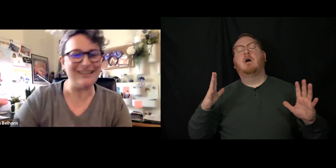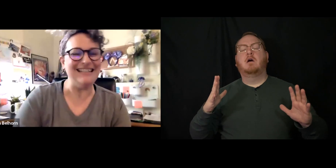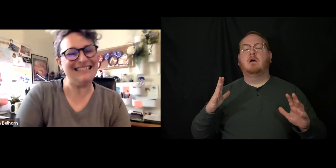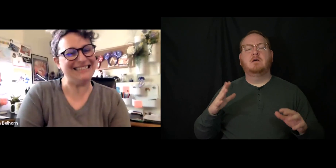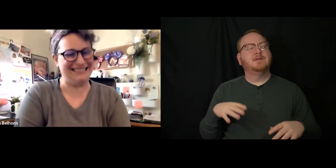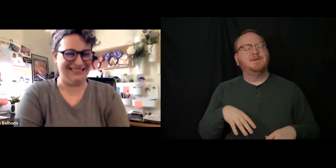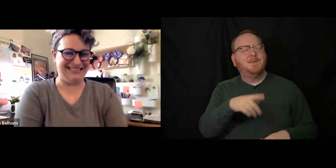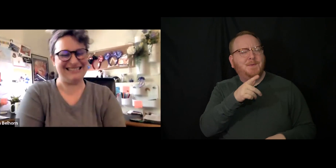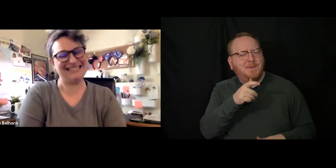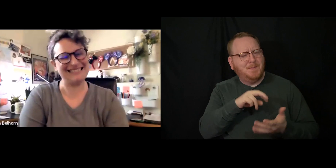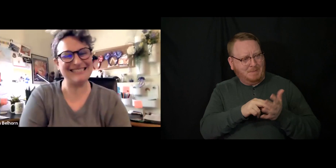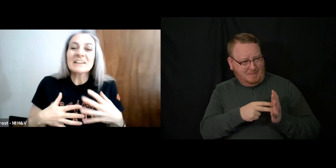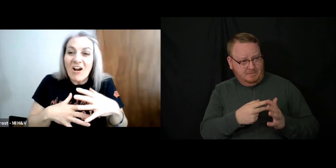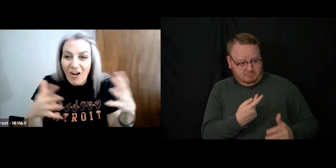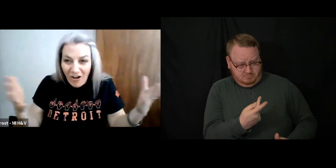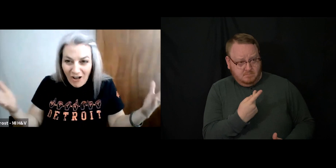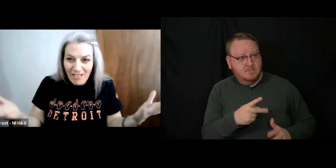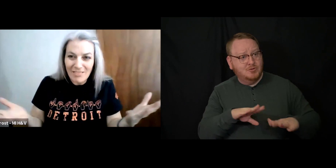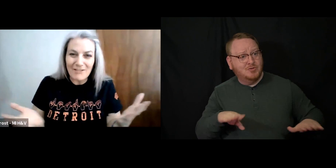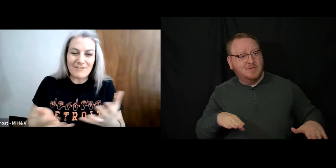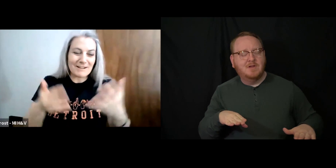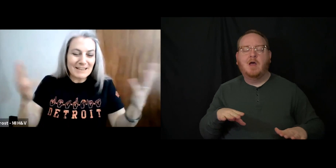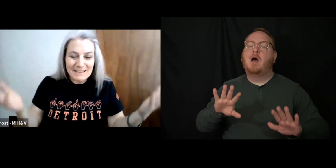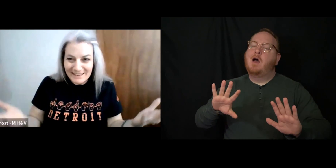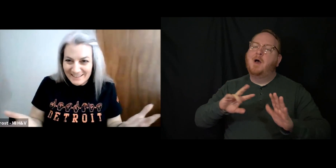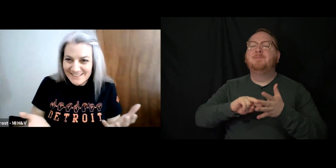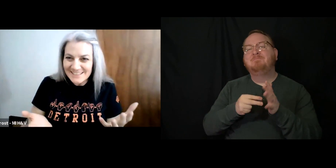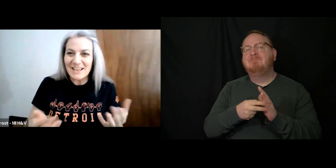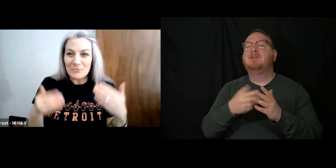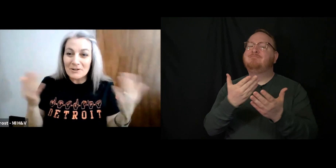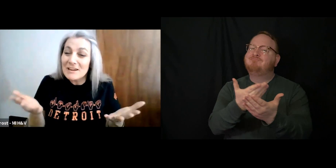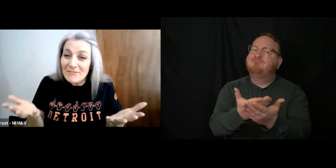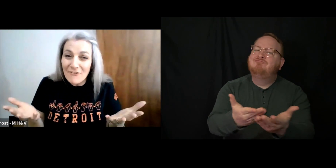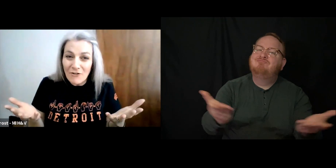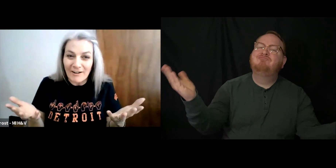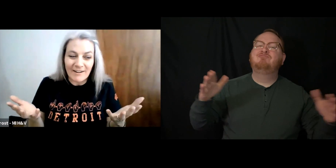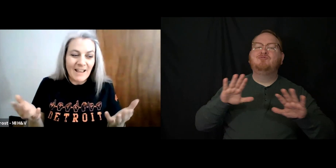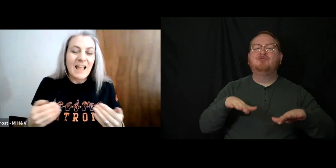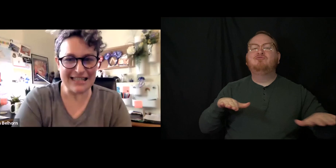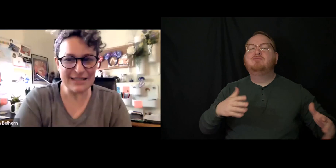Janel Frost: Yes, well. All of our kids that we're here for. Tabby Belhorn: Yes.